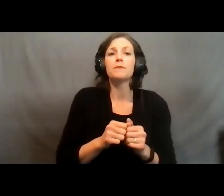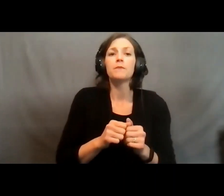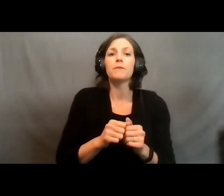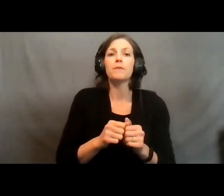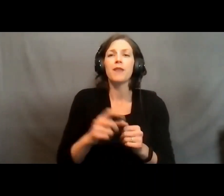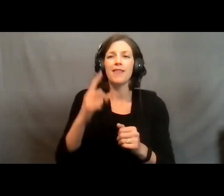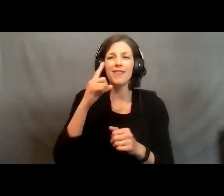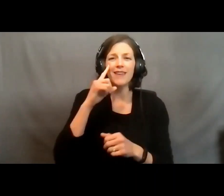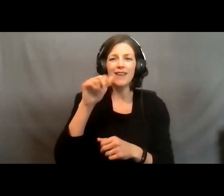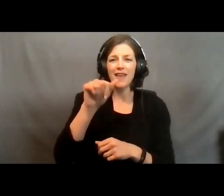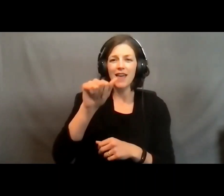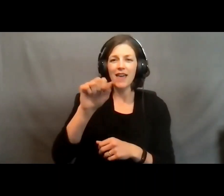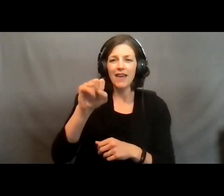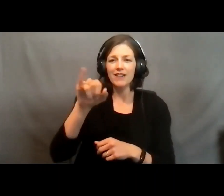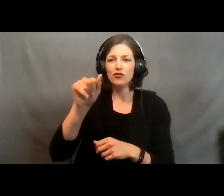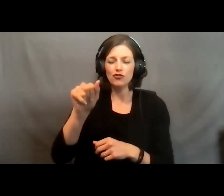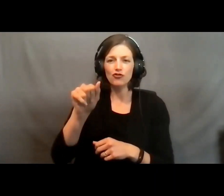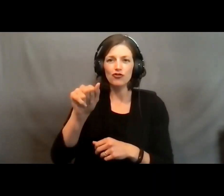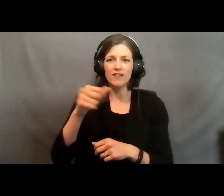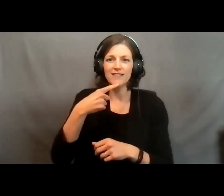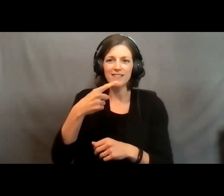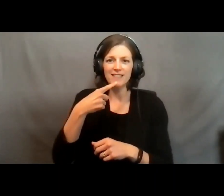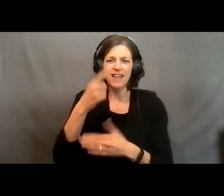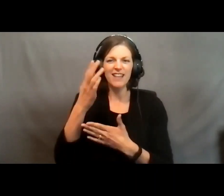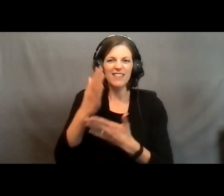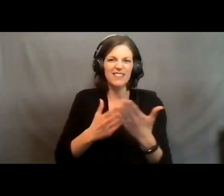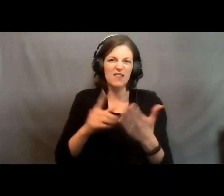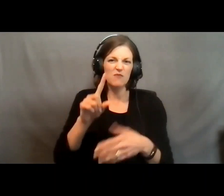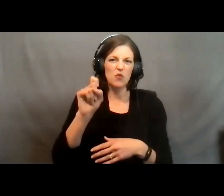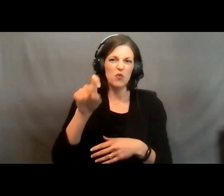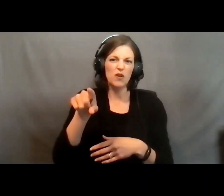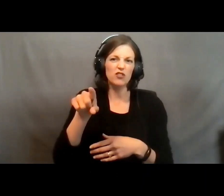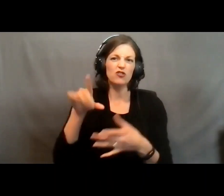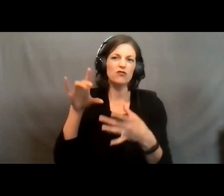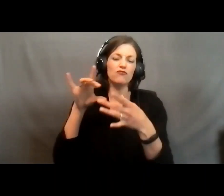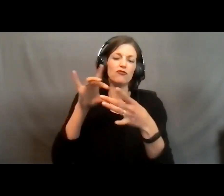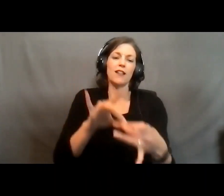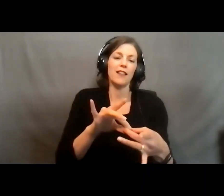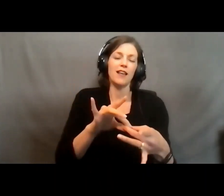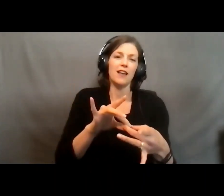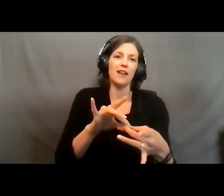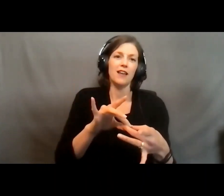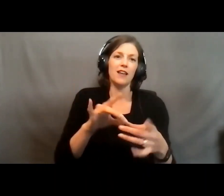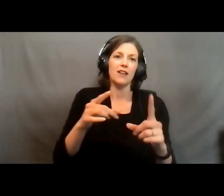pointed out some questions relate to 13:33:57 the technology of the